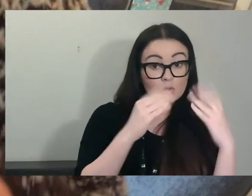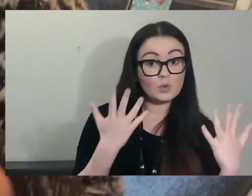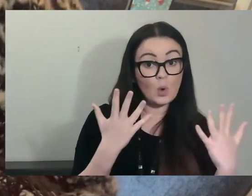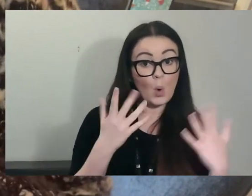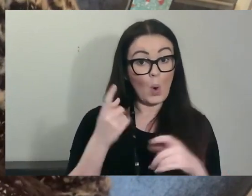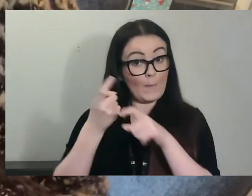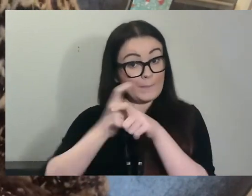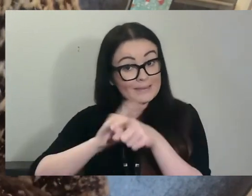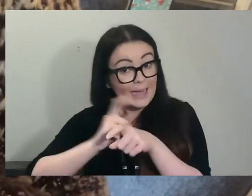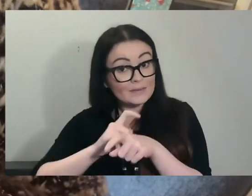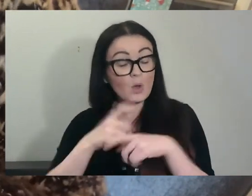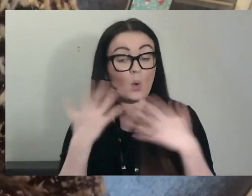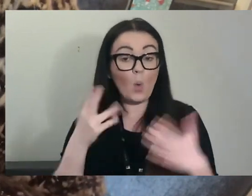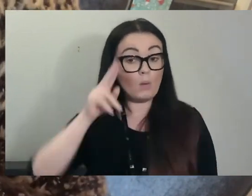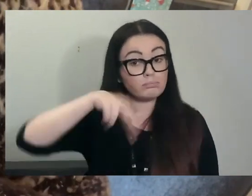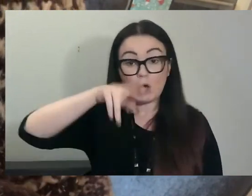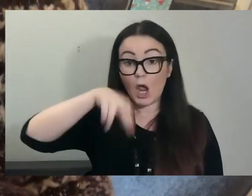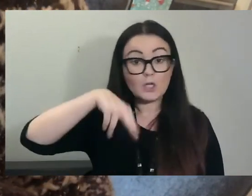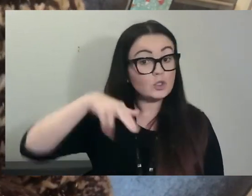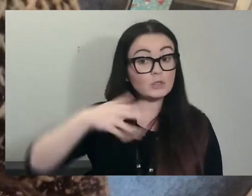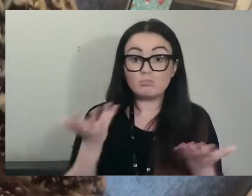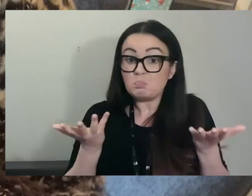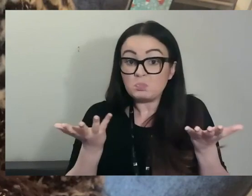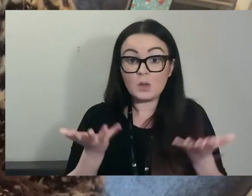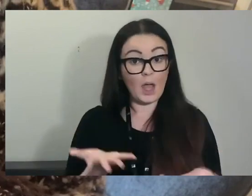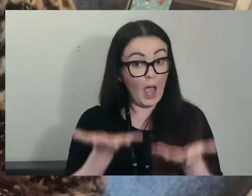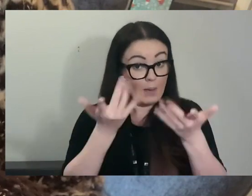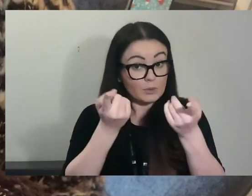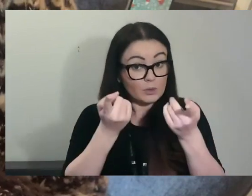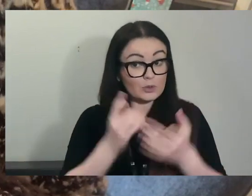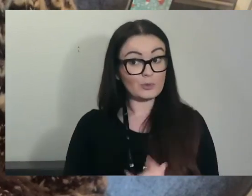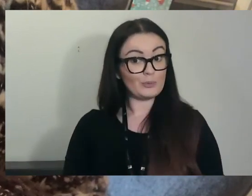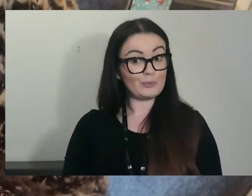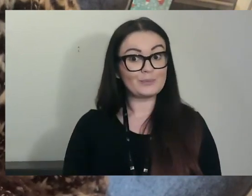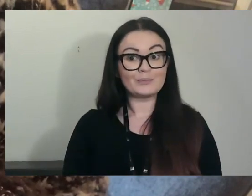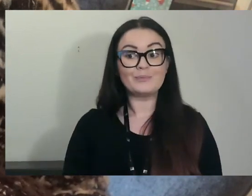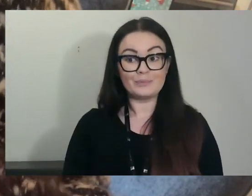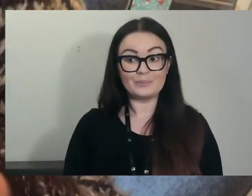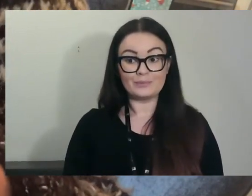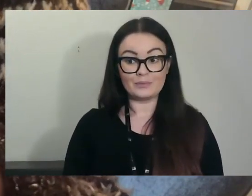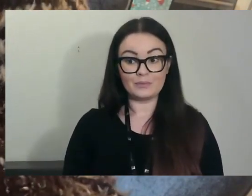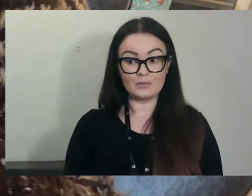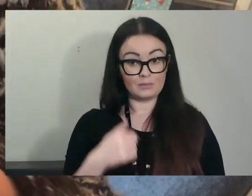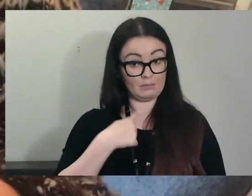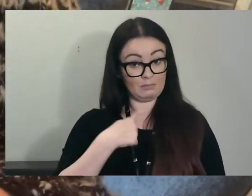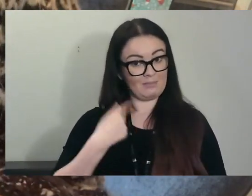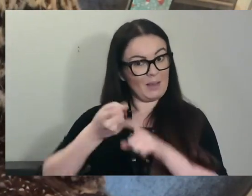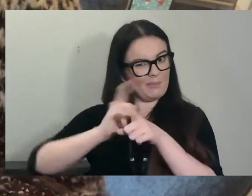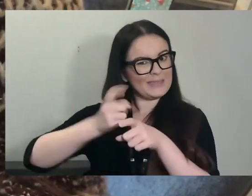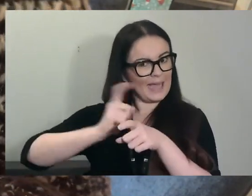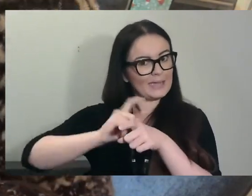or you can use your potato or use a brush. Whatever you've got that you want to use is